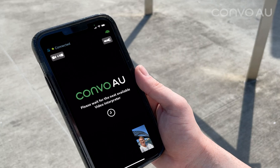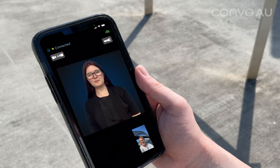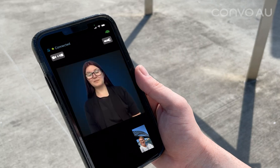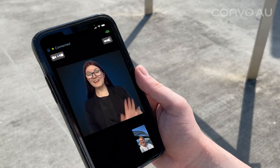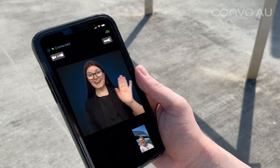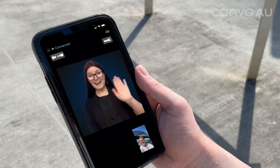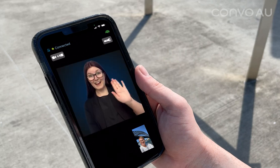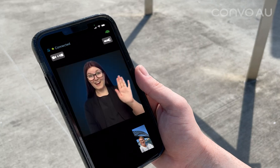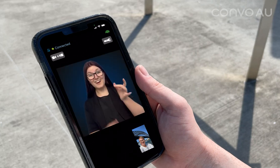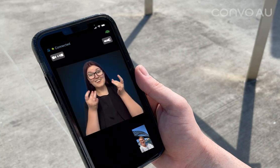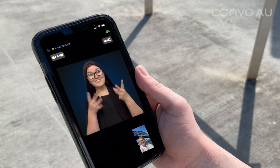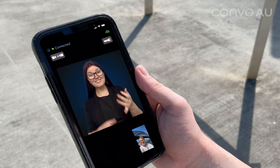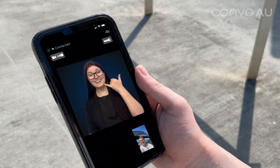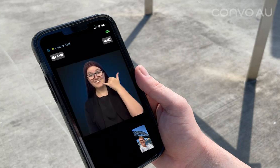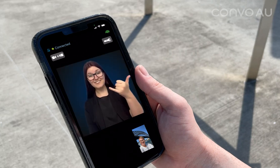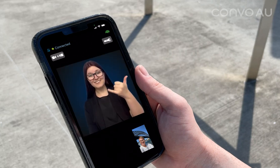Hello are you ready to make the call?